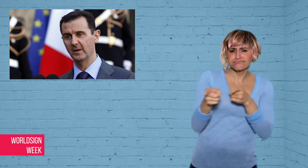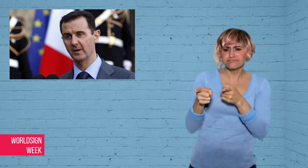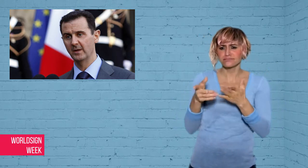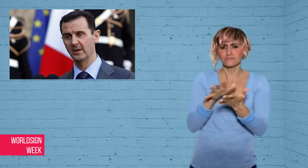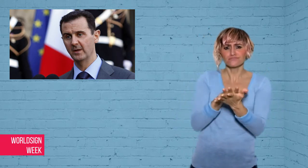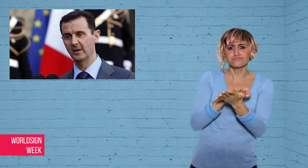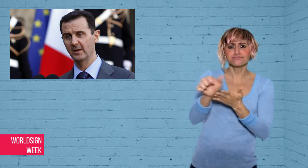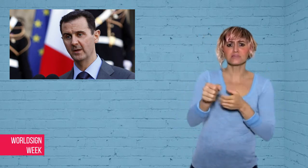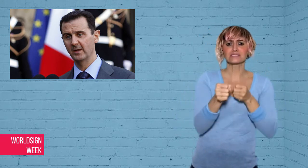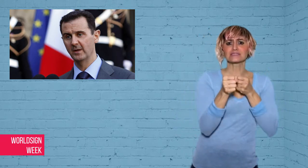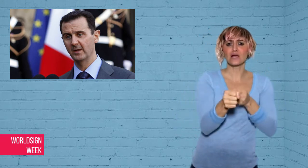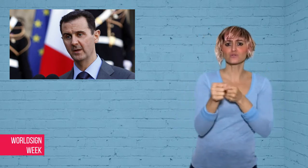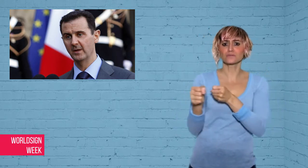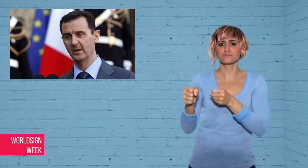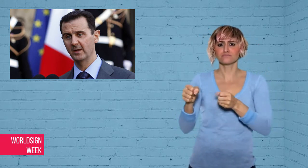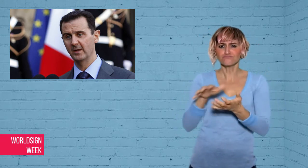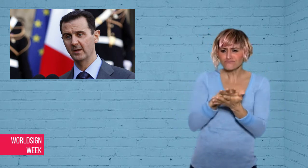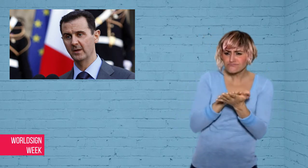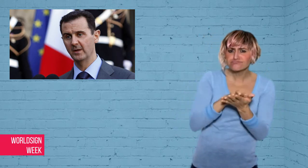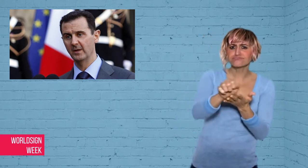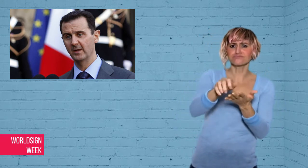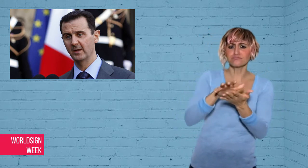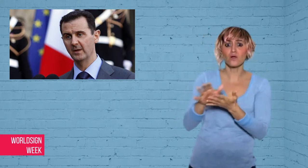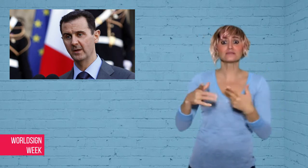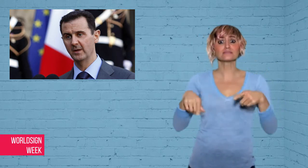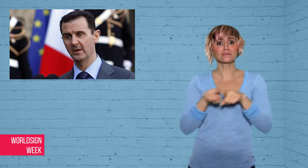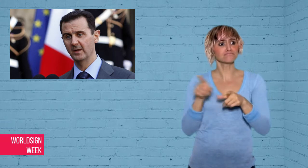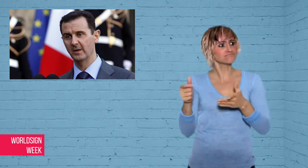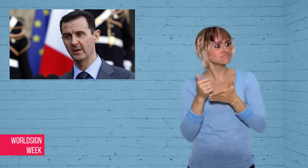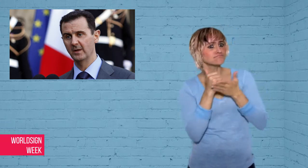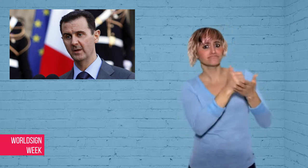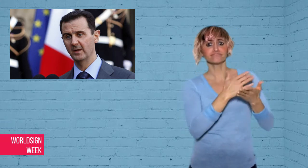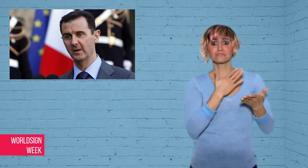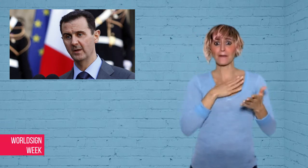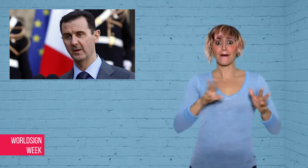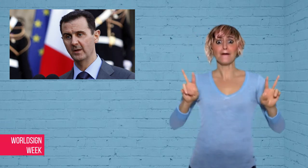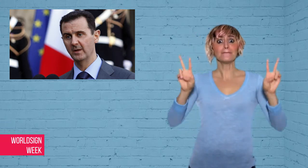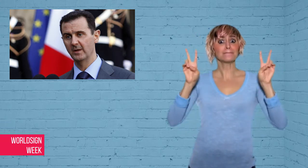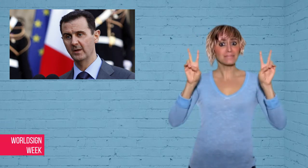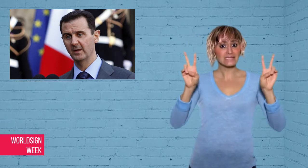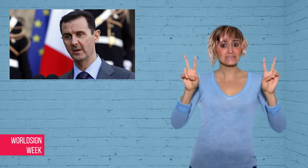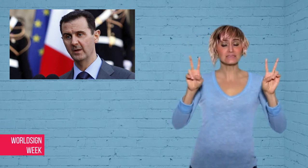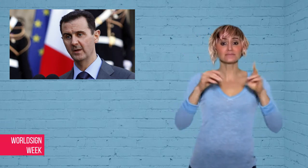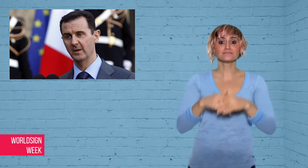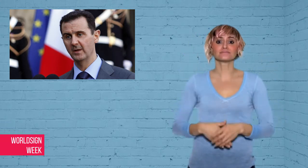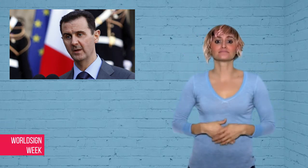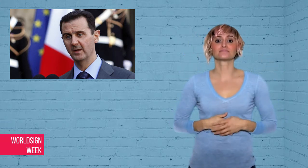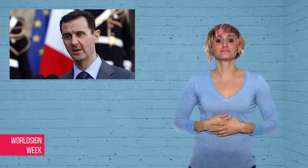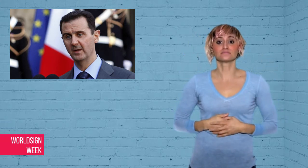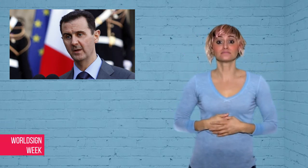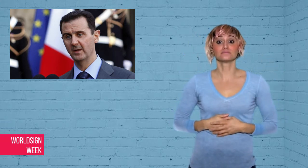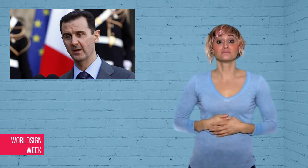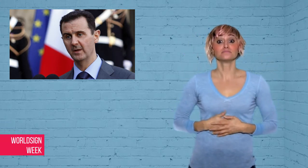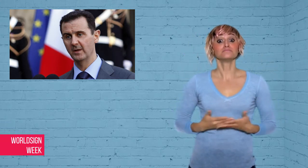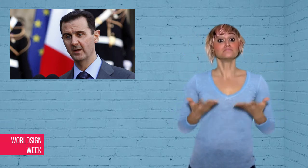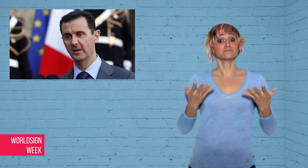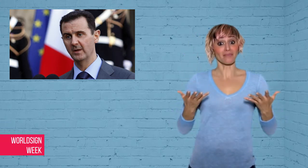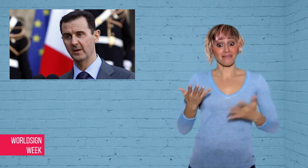to help them to fight against terrorism and